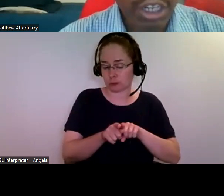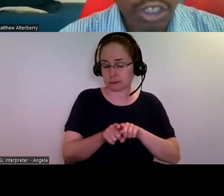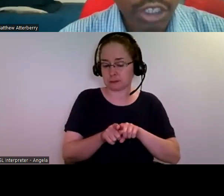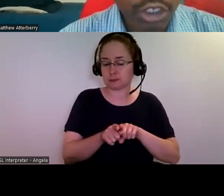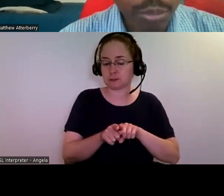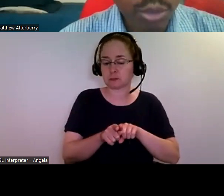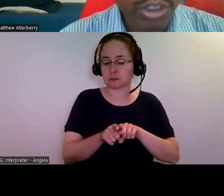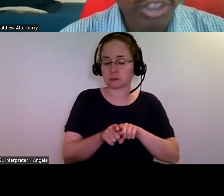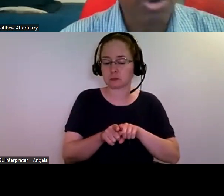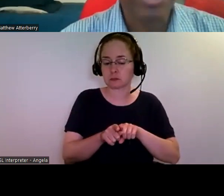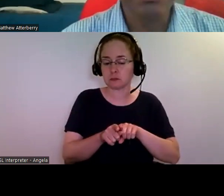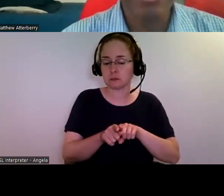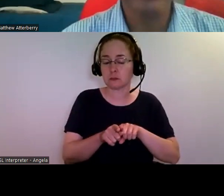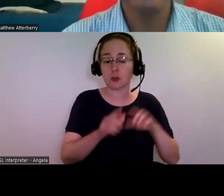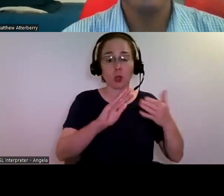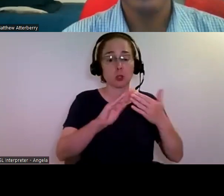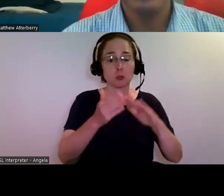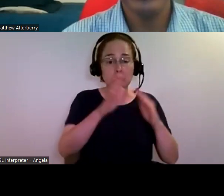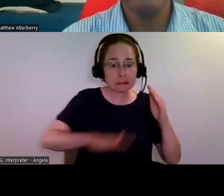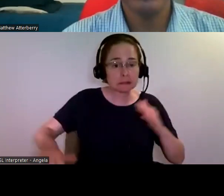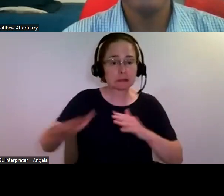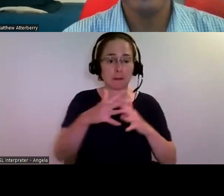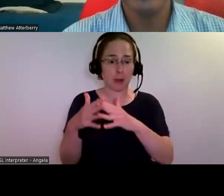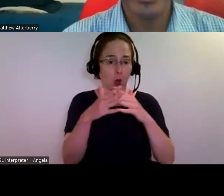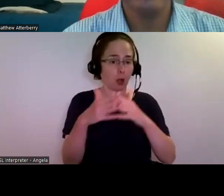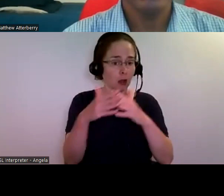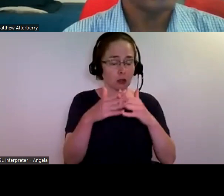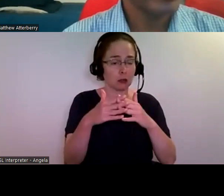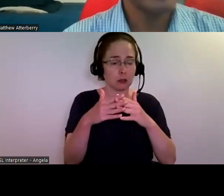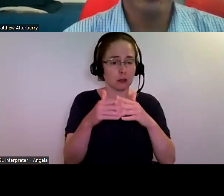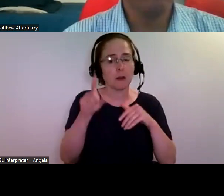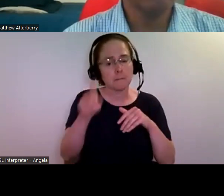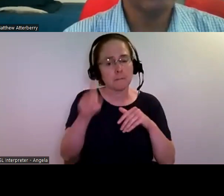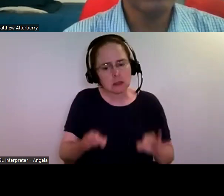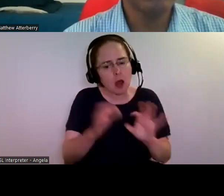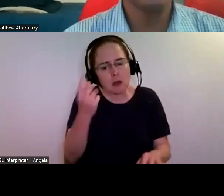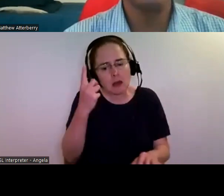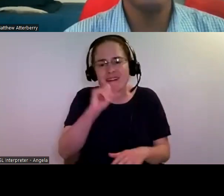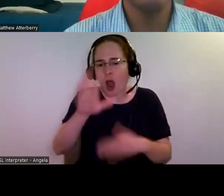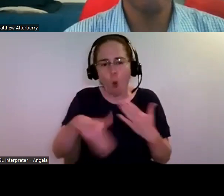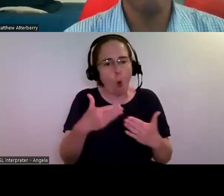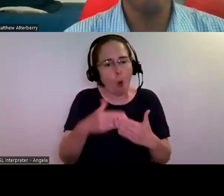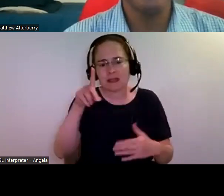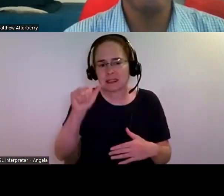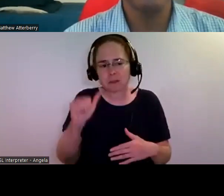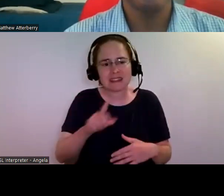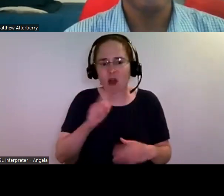in communities across America need to understand that not all disabilities are visible.